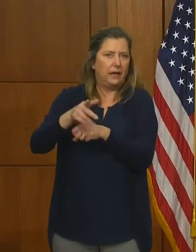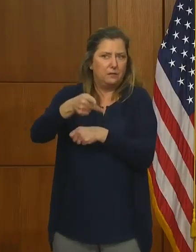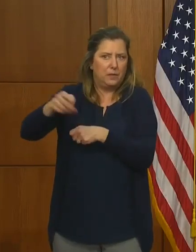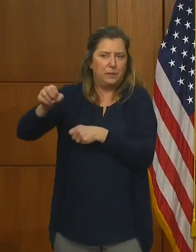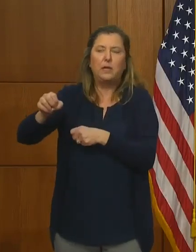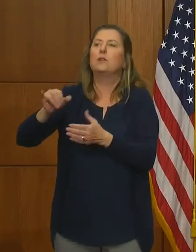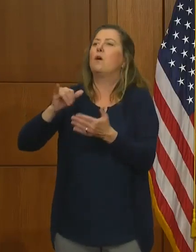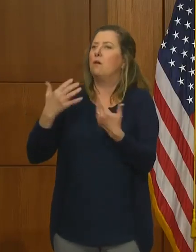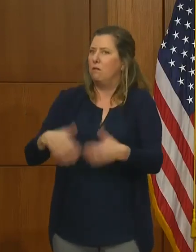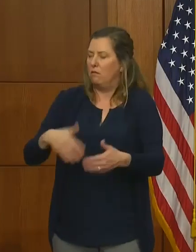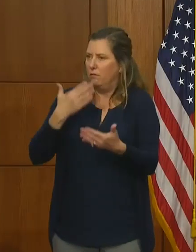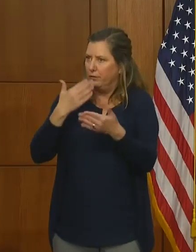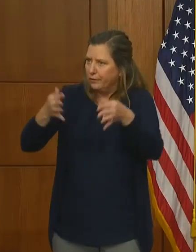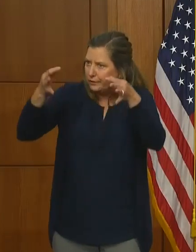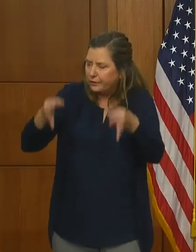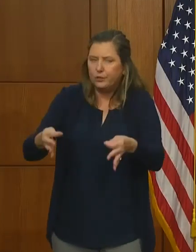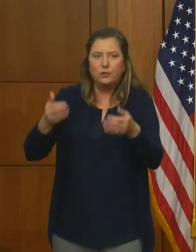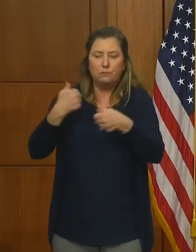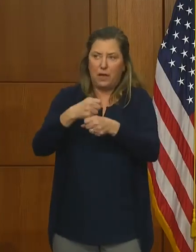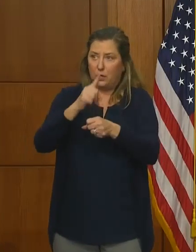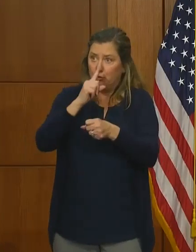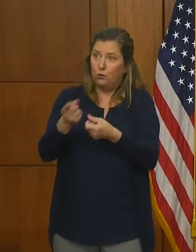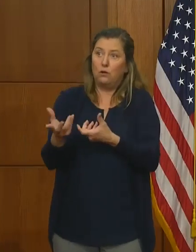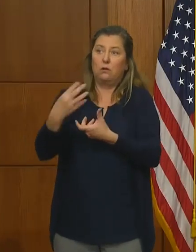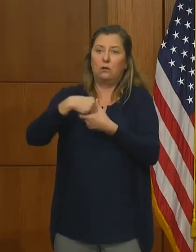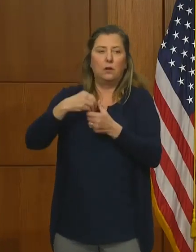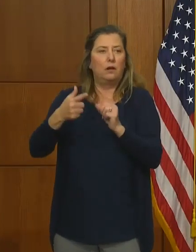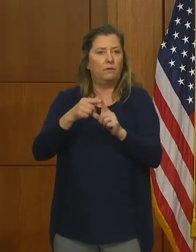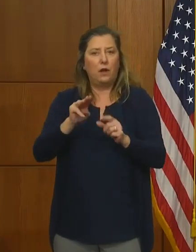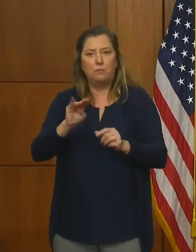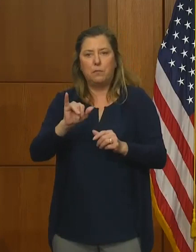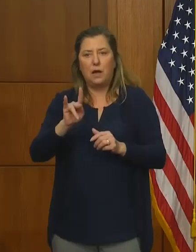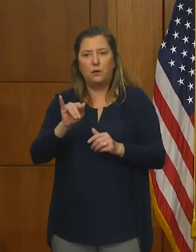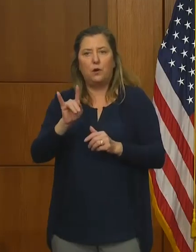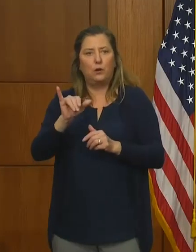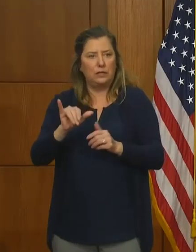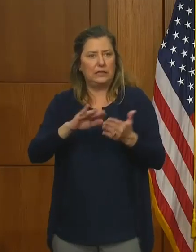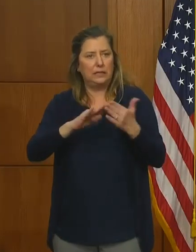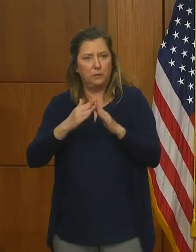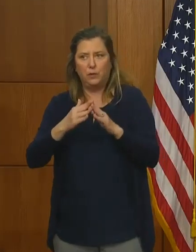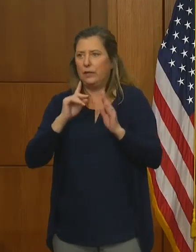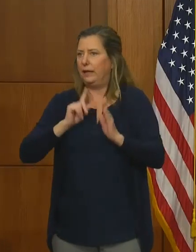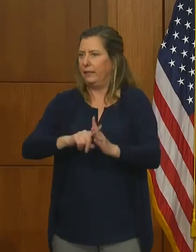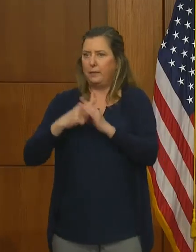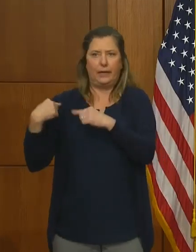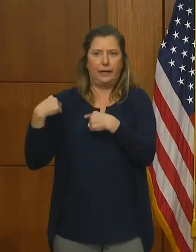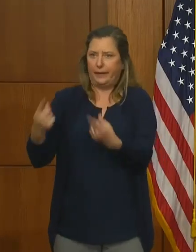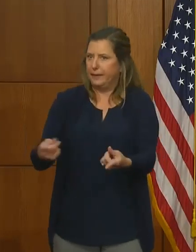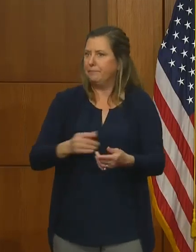CHAIN AND STUFF SO THAT WAS OVERWHELMING IN OUR FIRST DECISION. TO MAKE SURE WE HAD